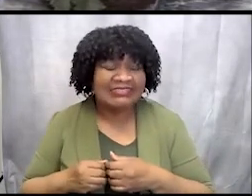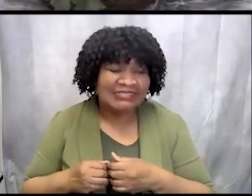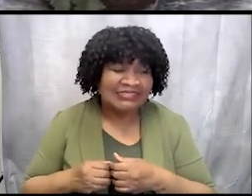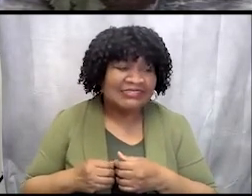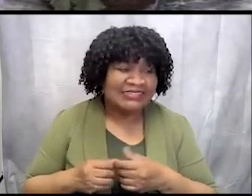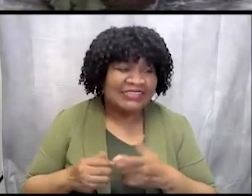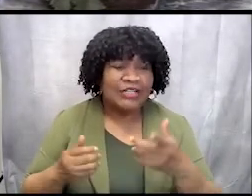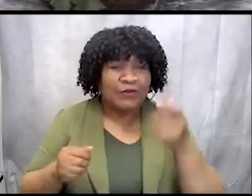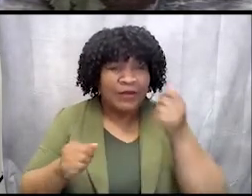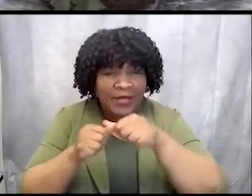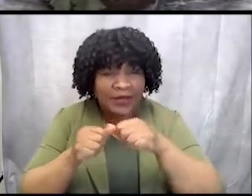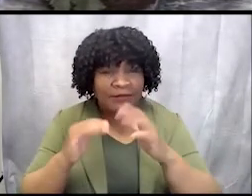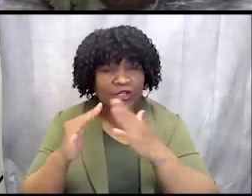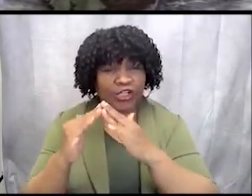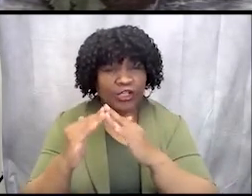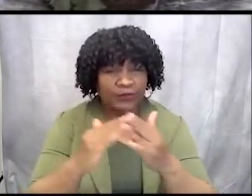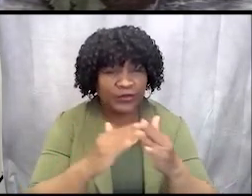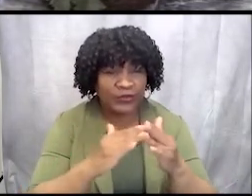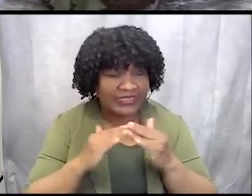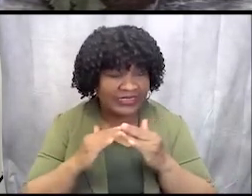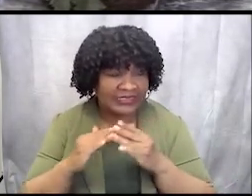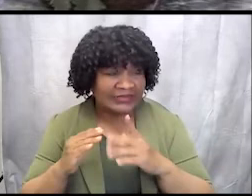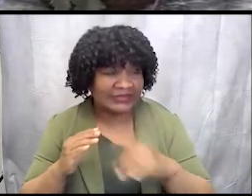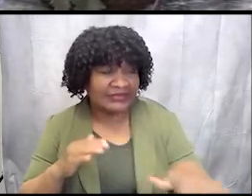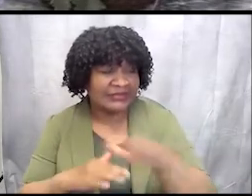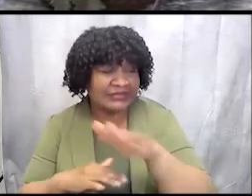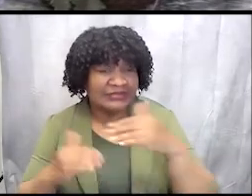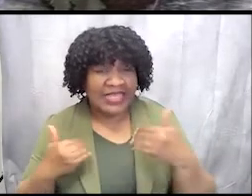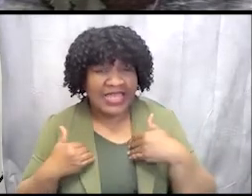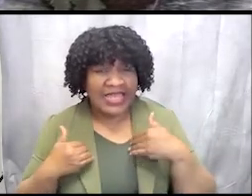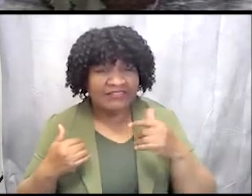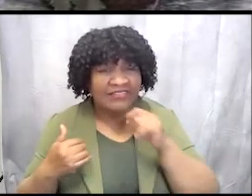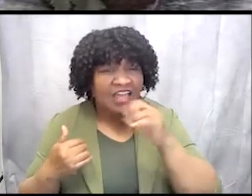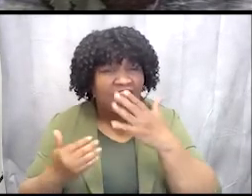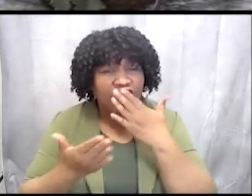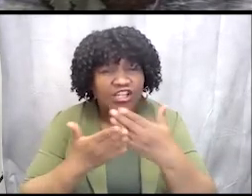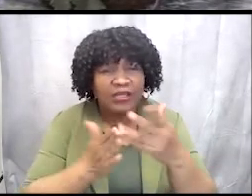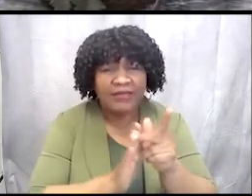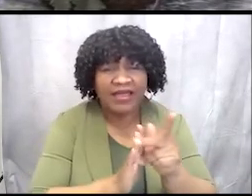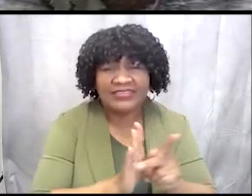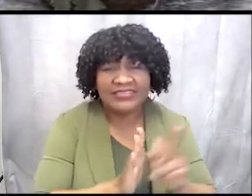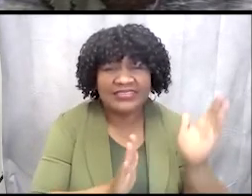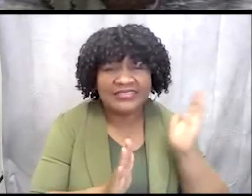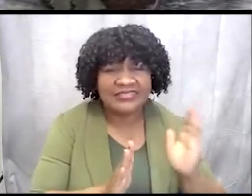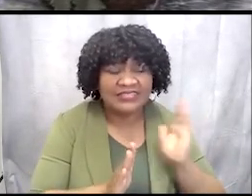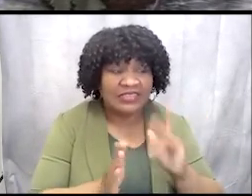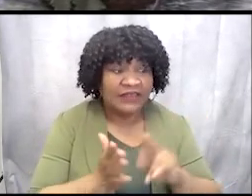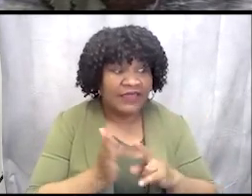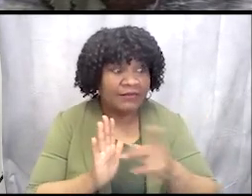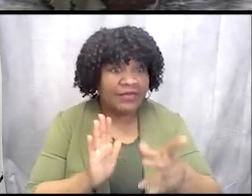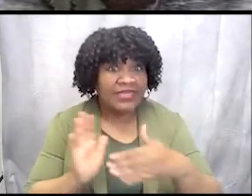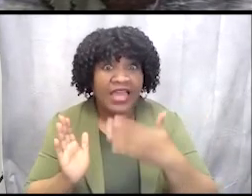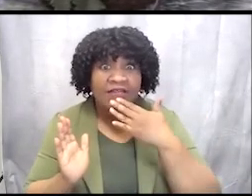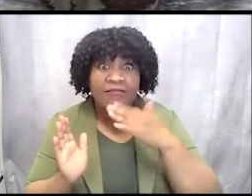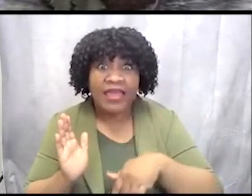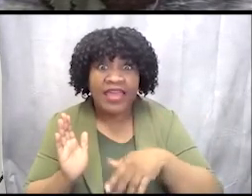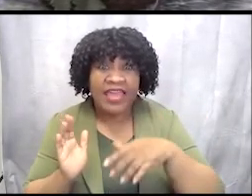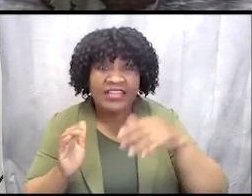Communities that have been the victims of bad policies doesn't mean that they're full of bad adults and broken children.